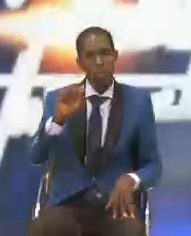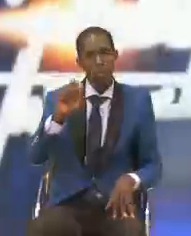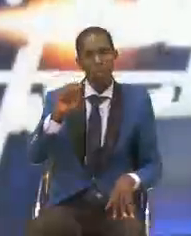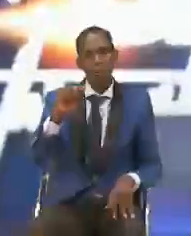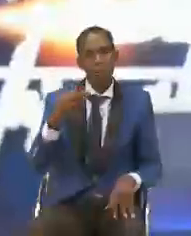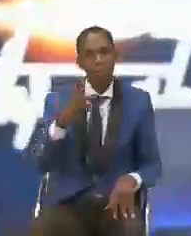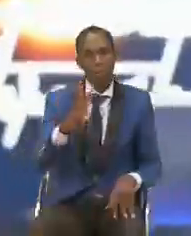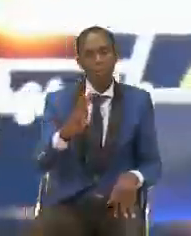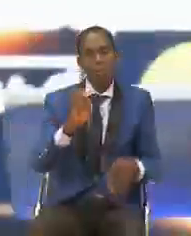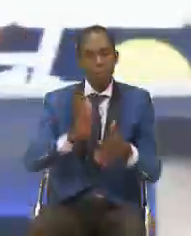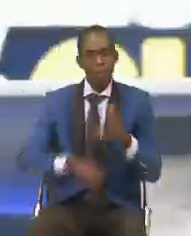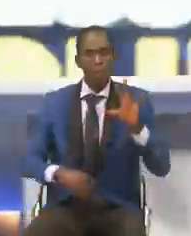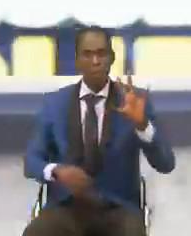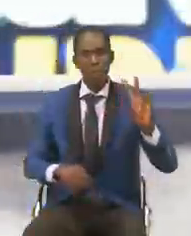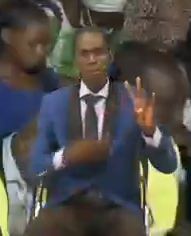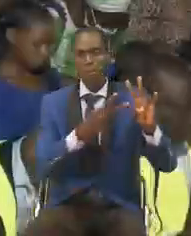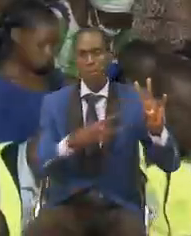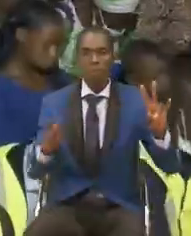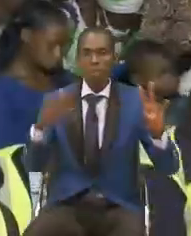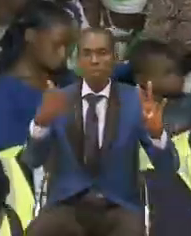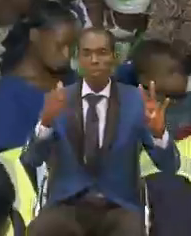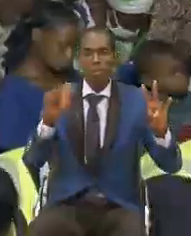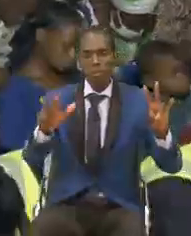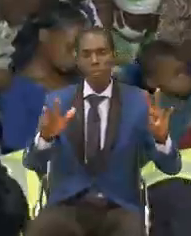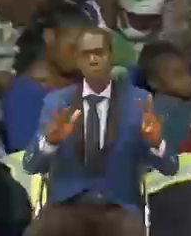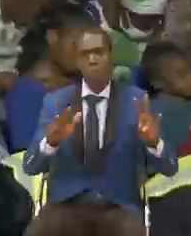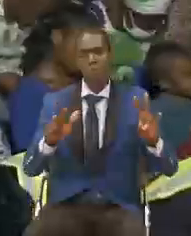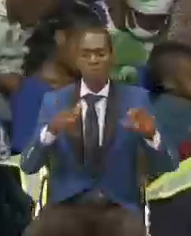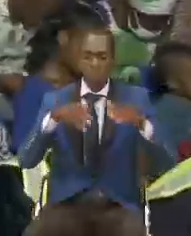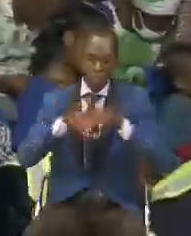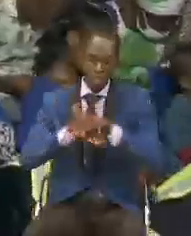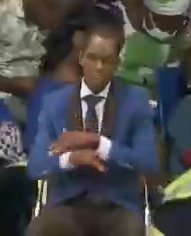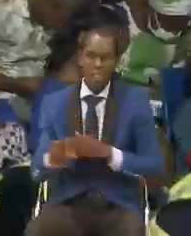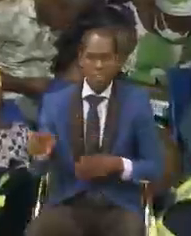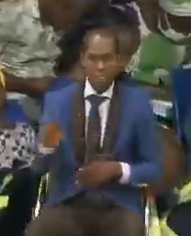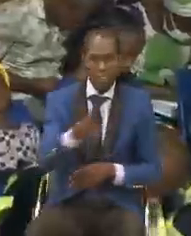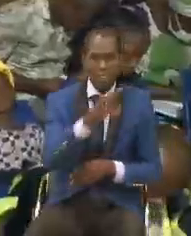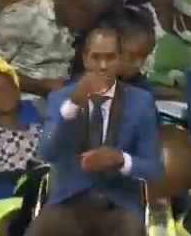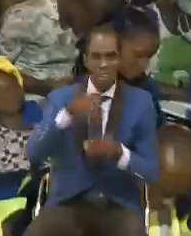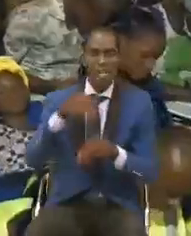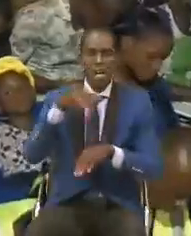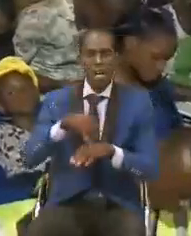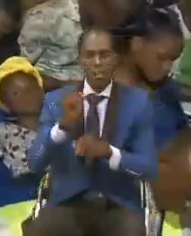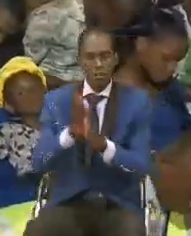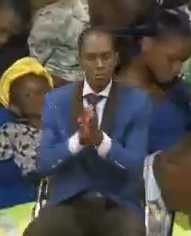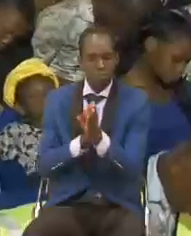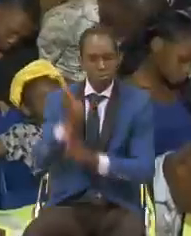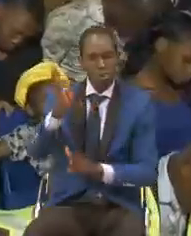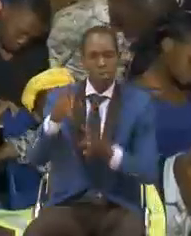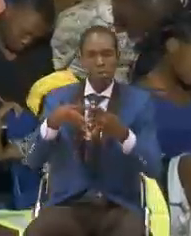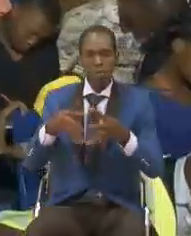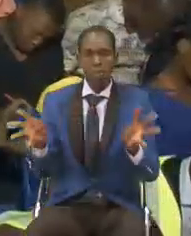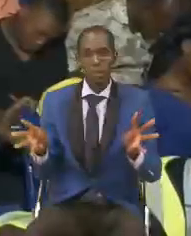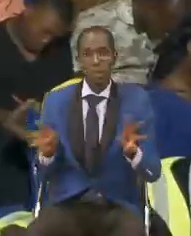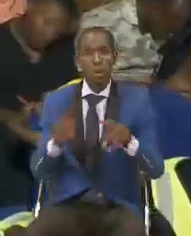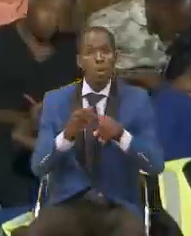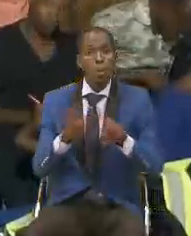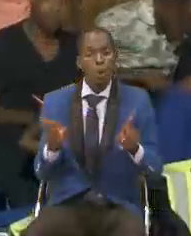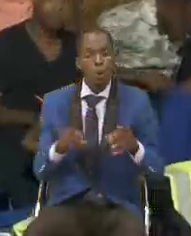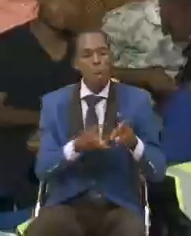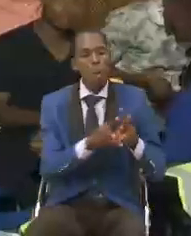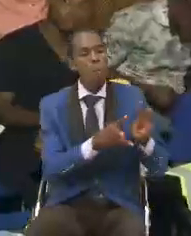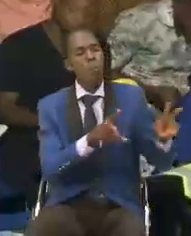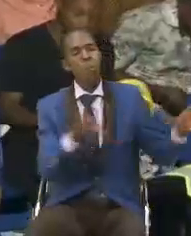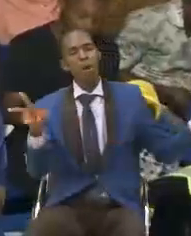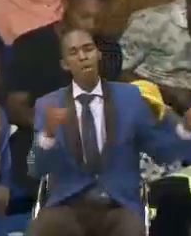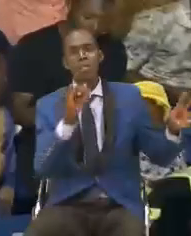at matthew chapter 7 verse 13 in matthew chapter 7 versatiena enter ye in at the straight cage